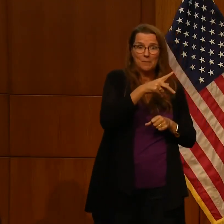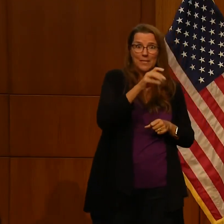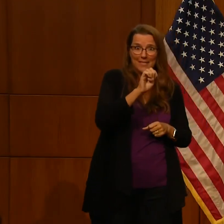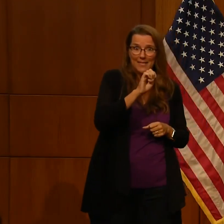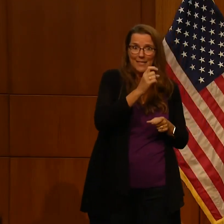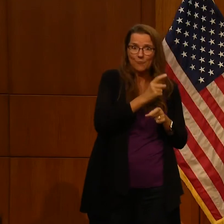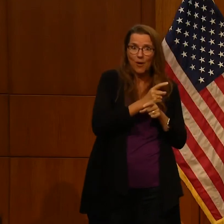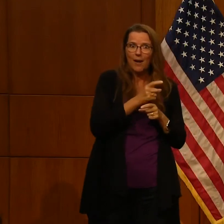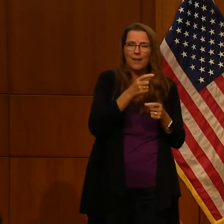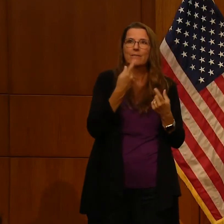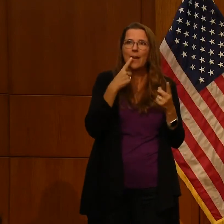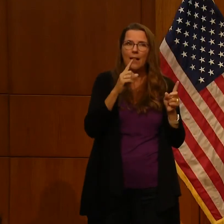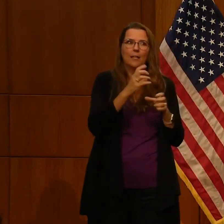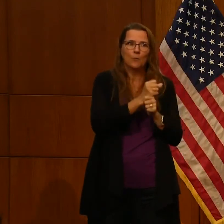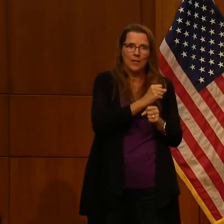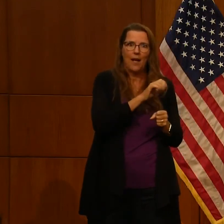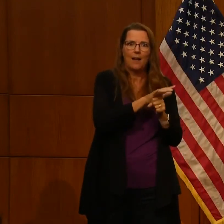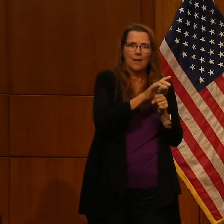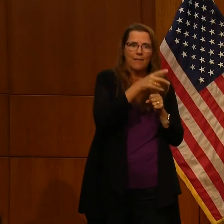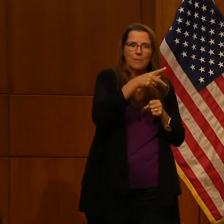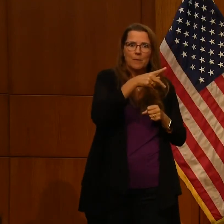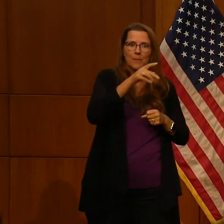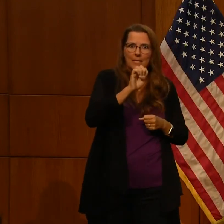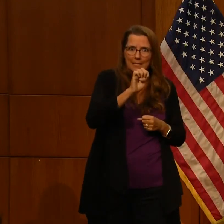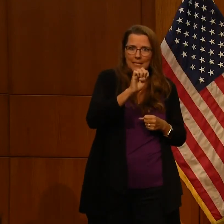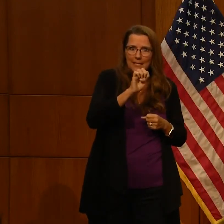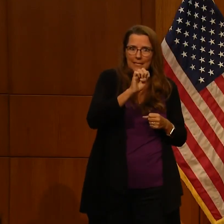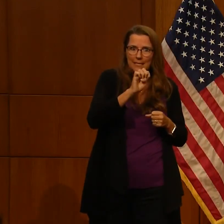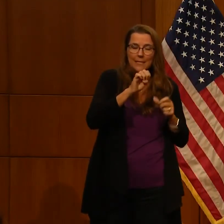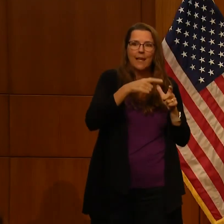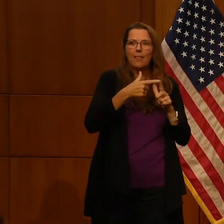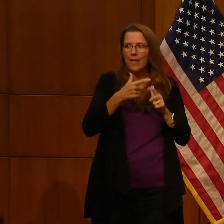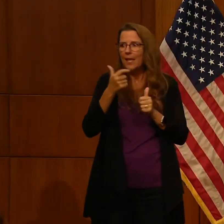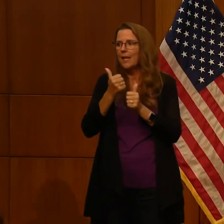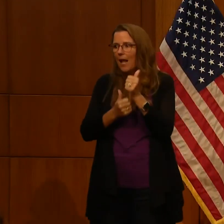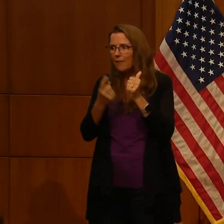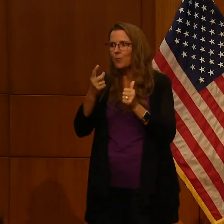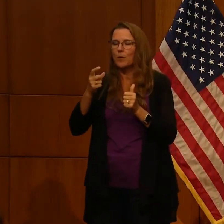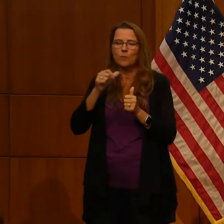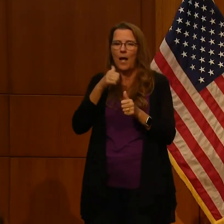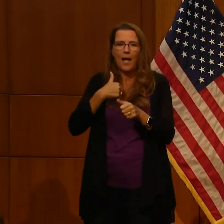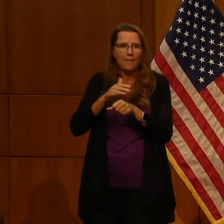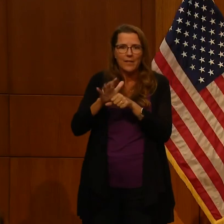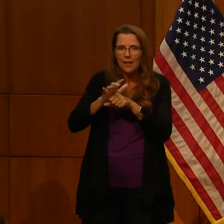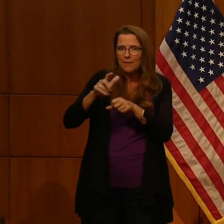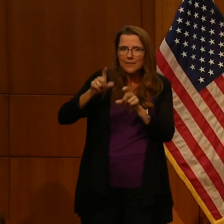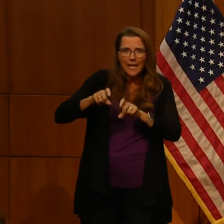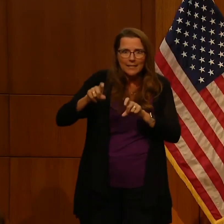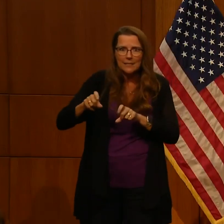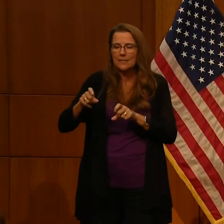HAVE ENOUGH PPE. FINALLY WE WERE ABLE TO GET ENOUGH PPE,